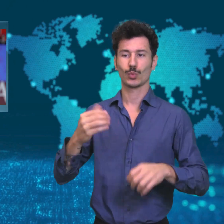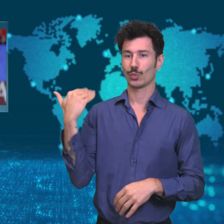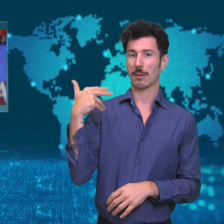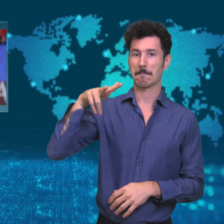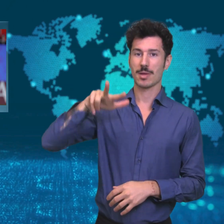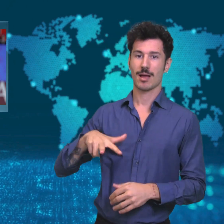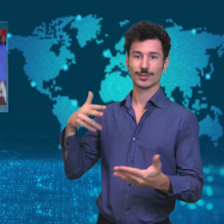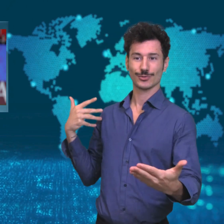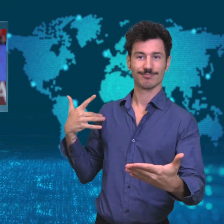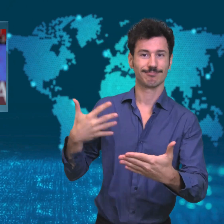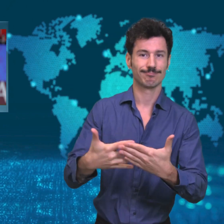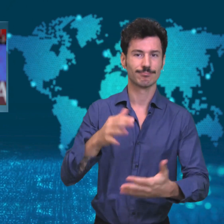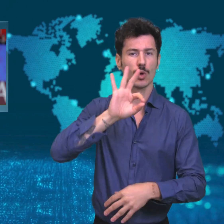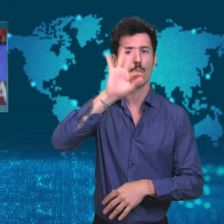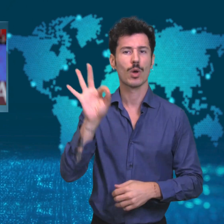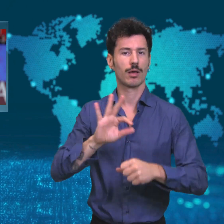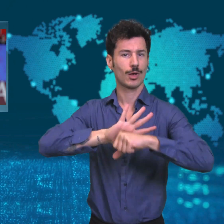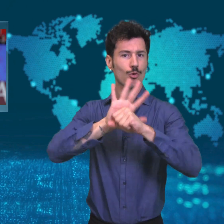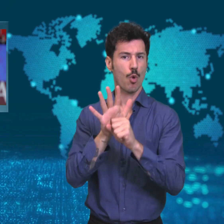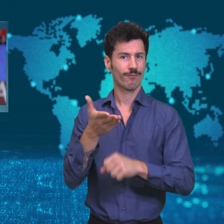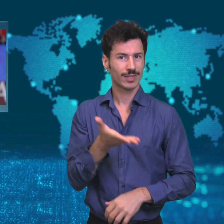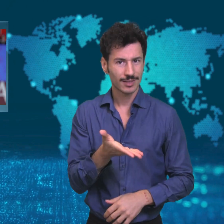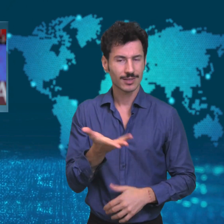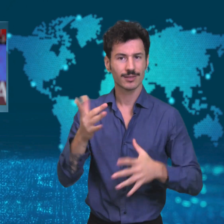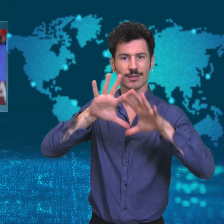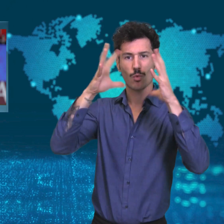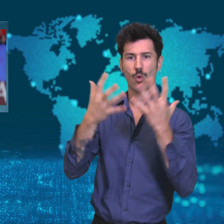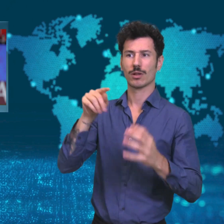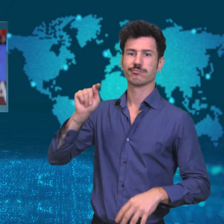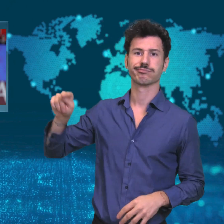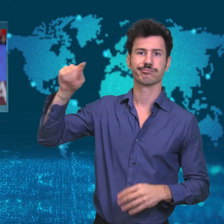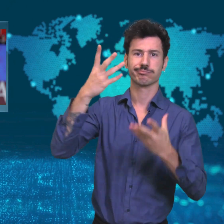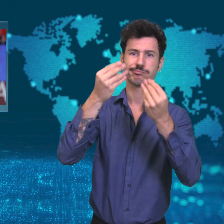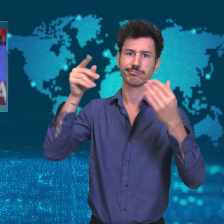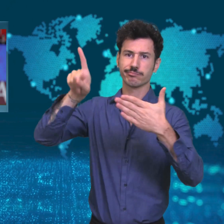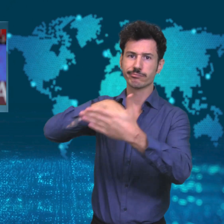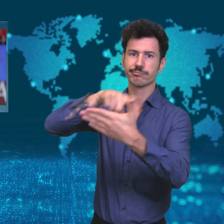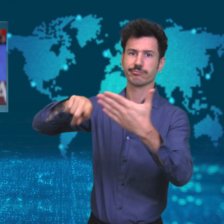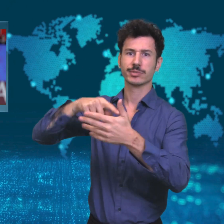when COVID-19 caused cancellations to many soccer